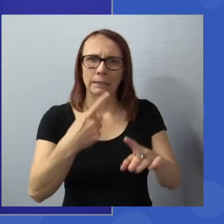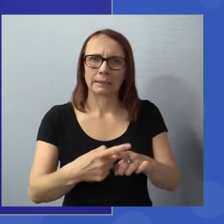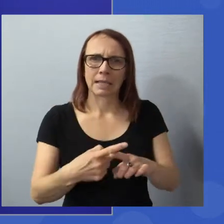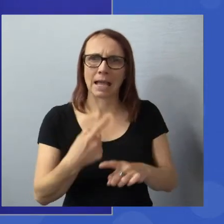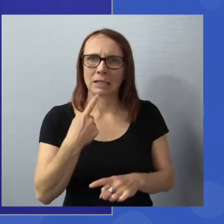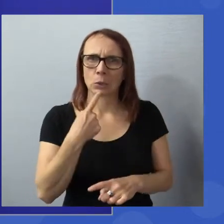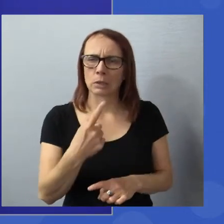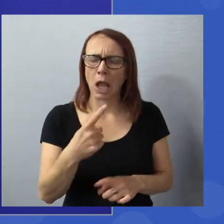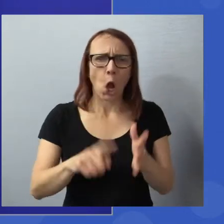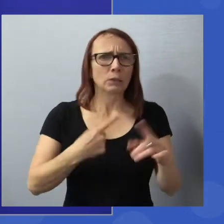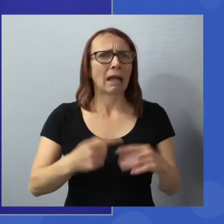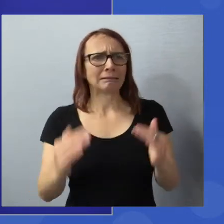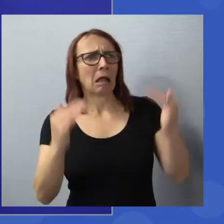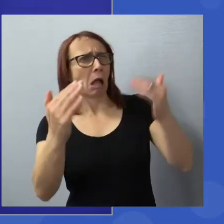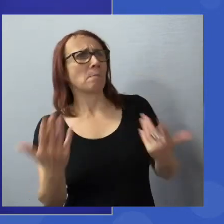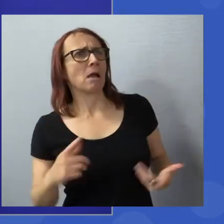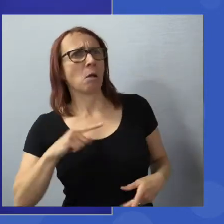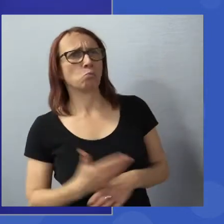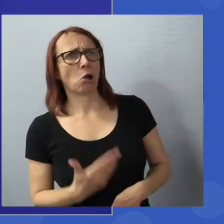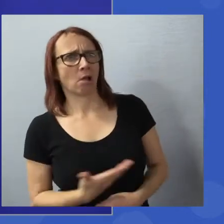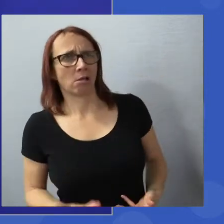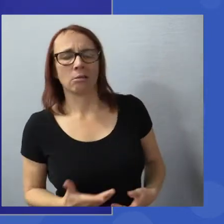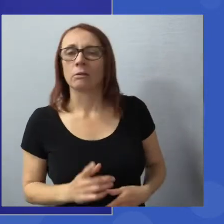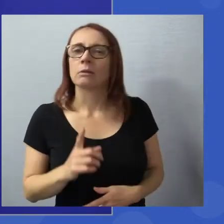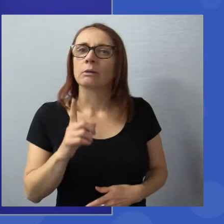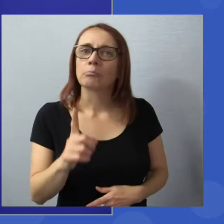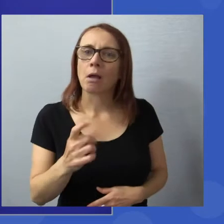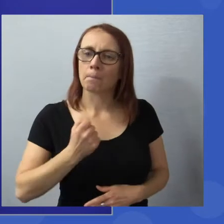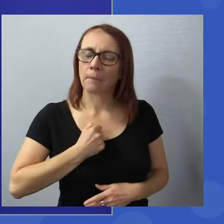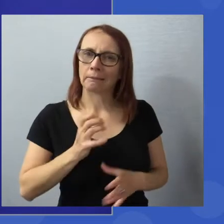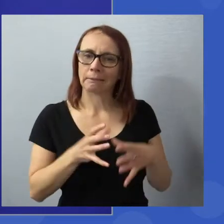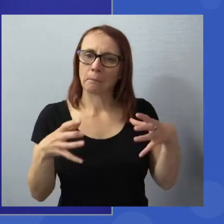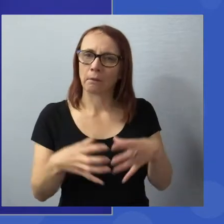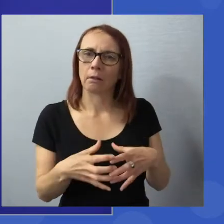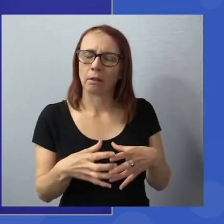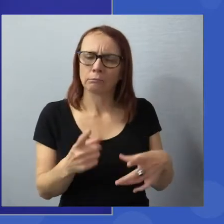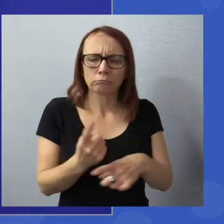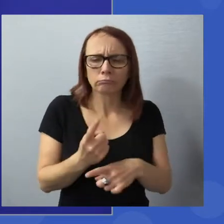raised because we've got cards however our table we talked about the trade-offs